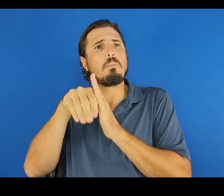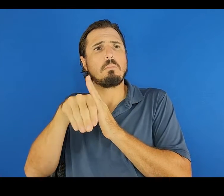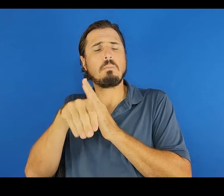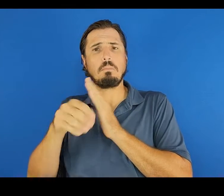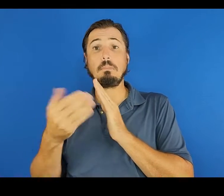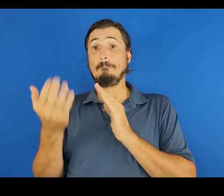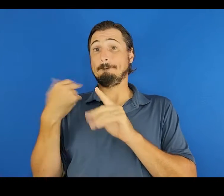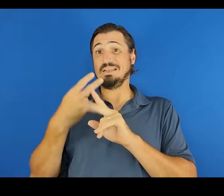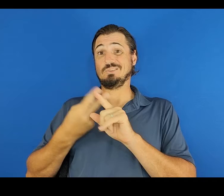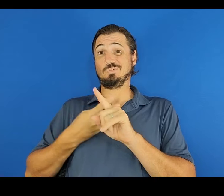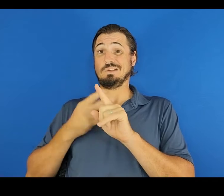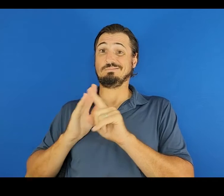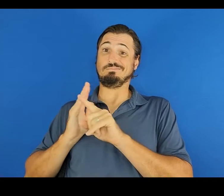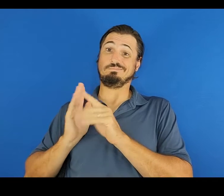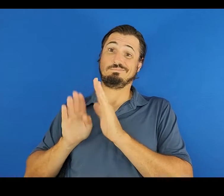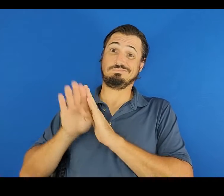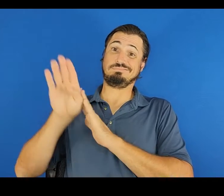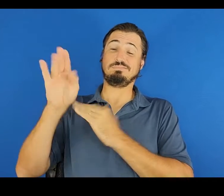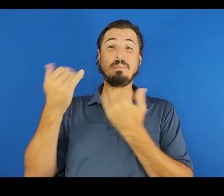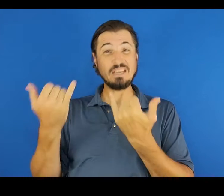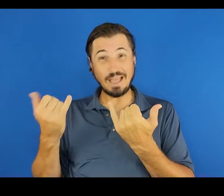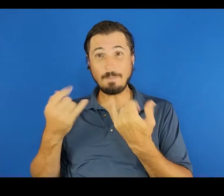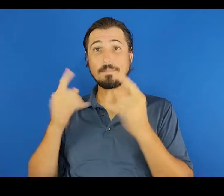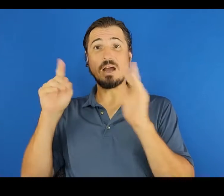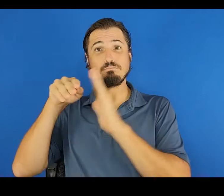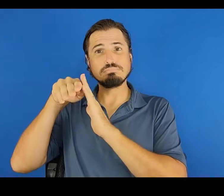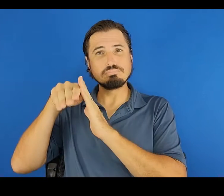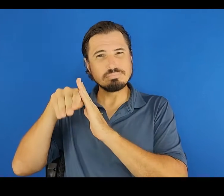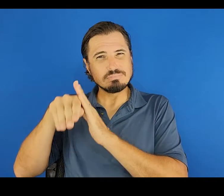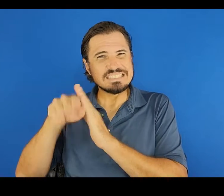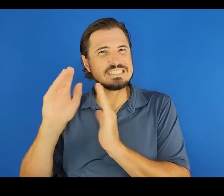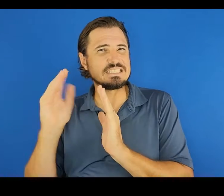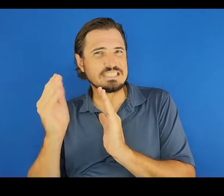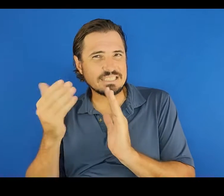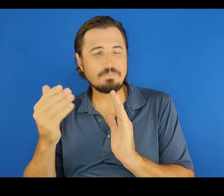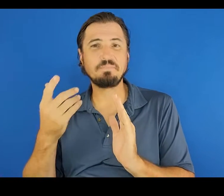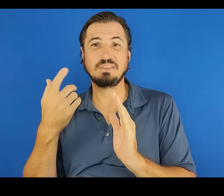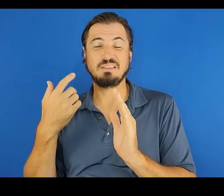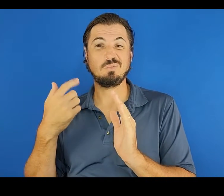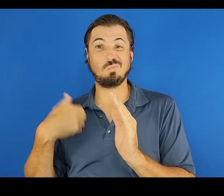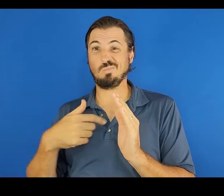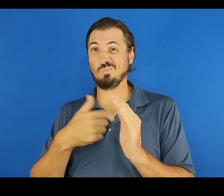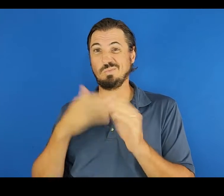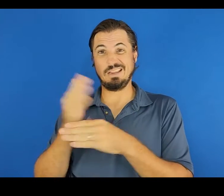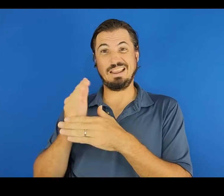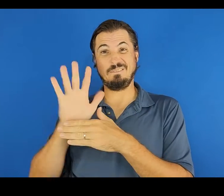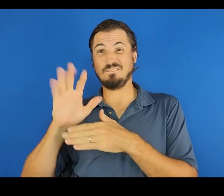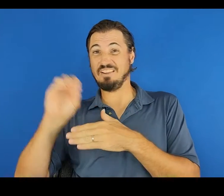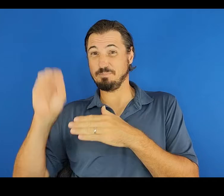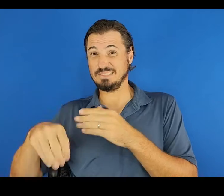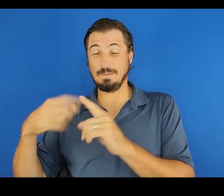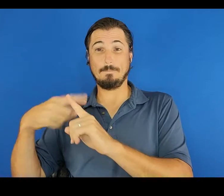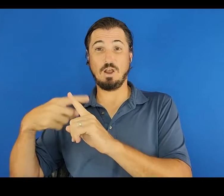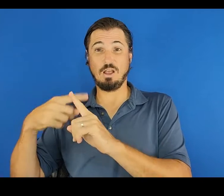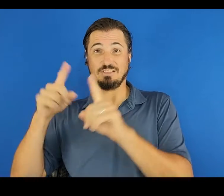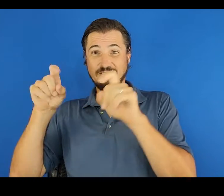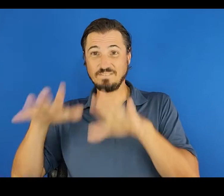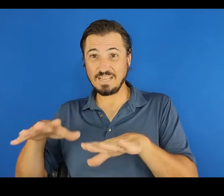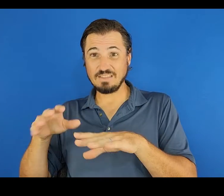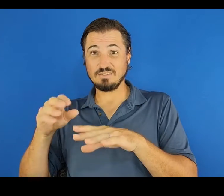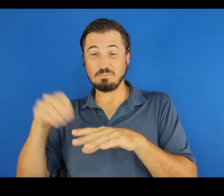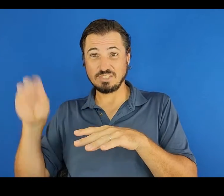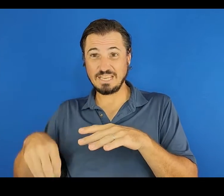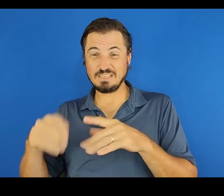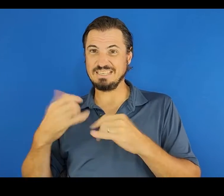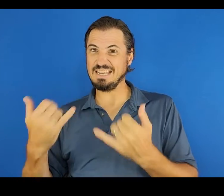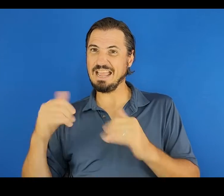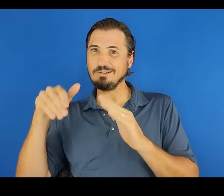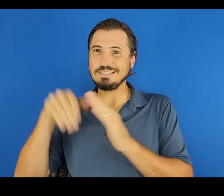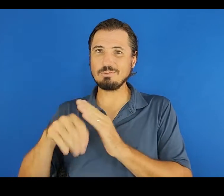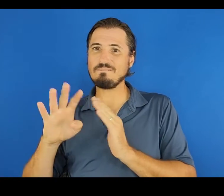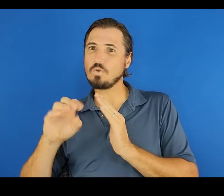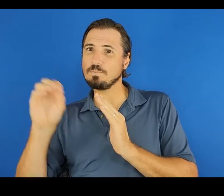Our average test positivity rate was over 5 percent for several weeks, and it is now down to about 4 percent. At the beginning of this summer, it was nearly zero